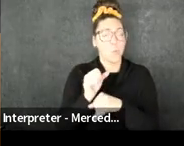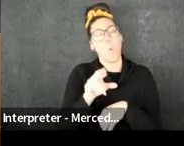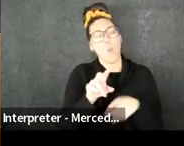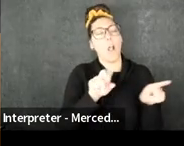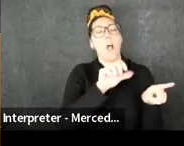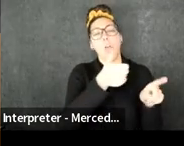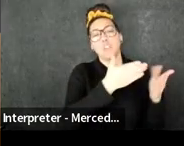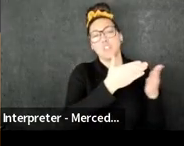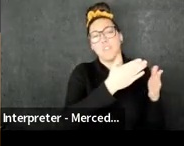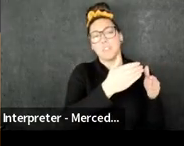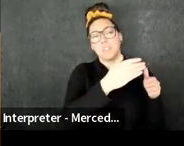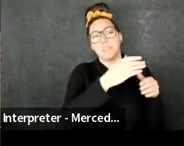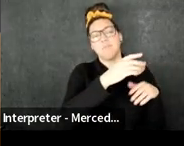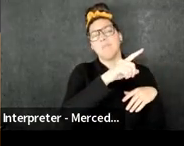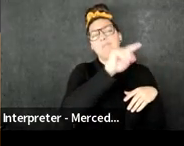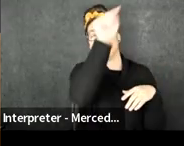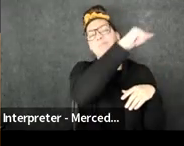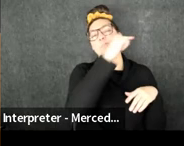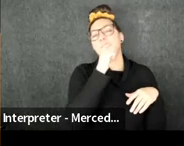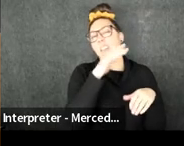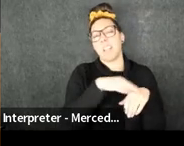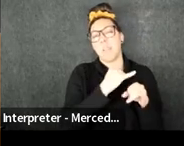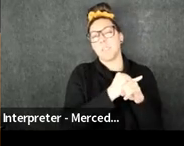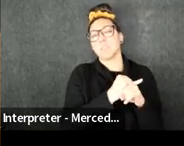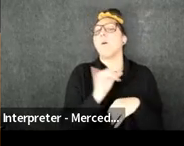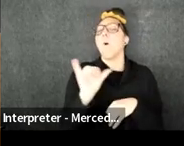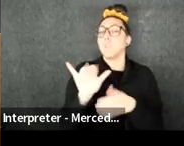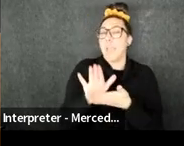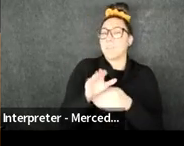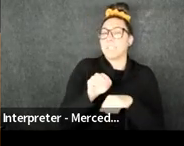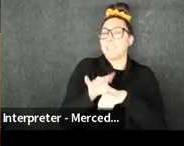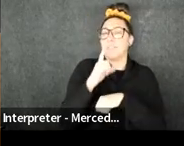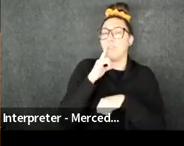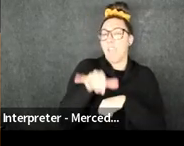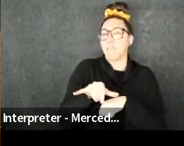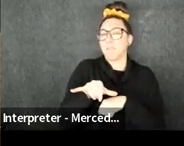campus and then for academic advising for and to refer them to counseling services.